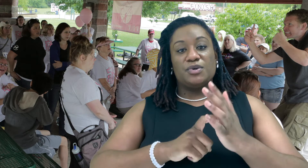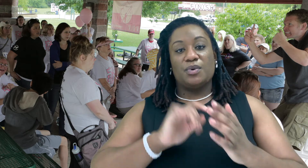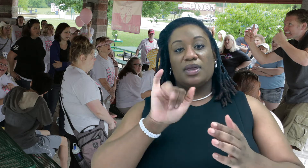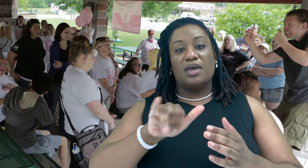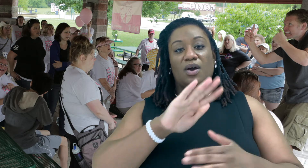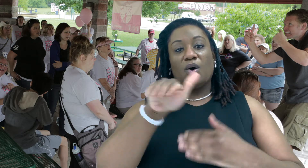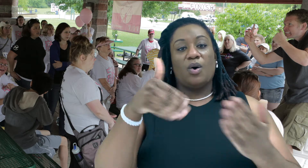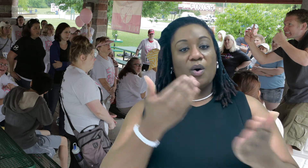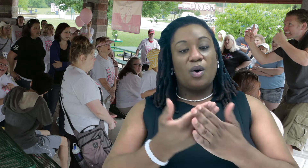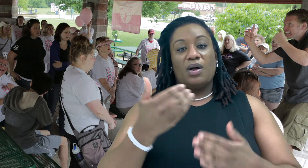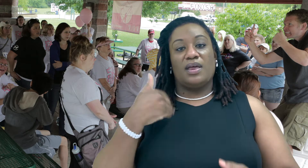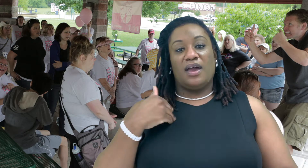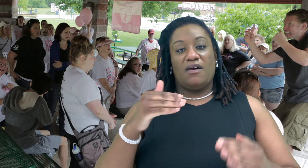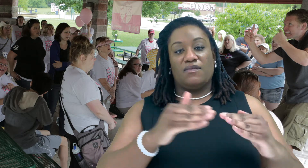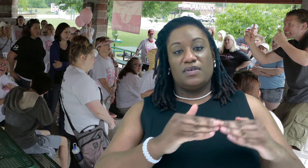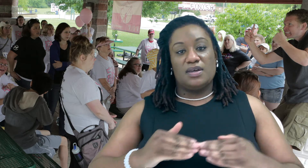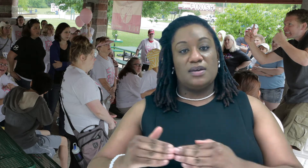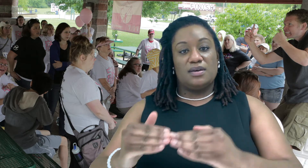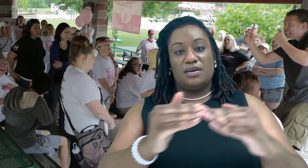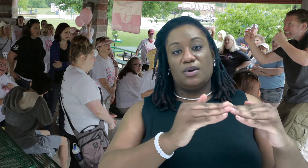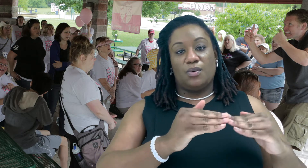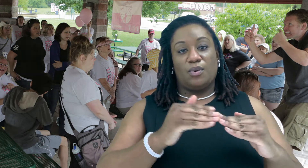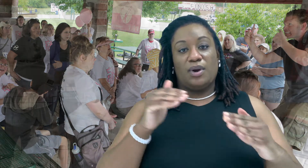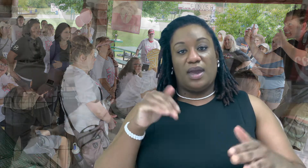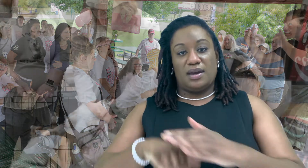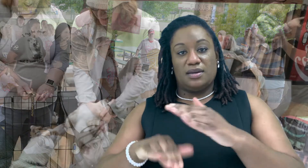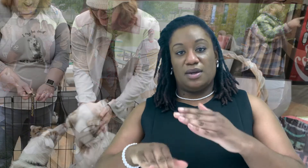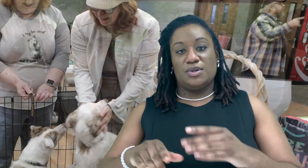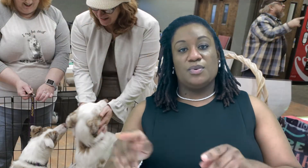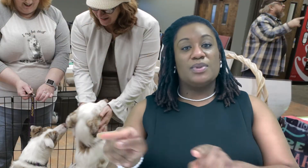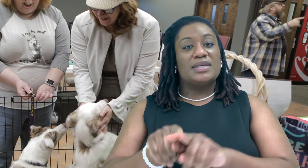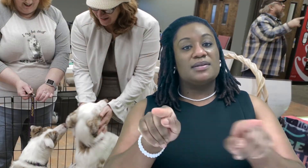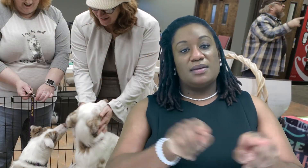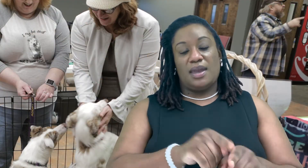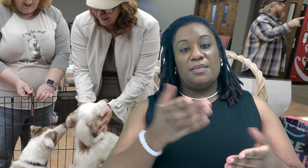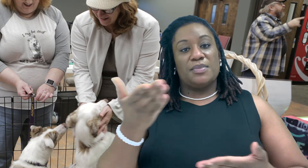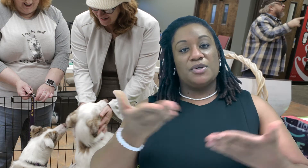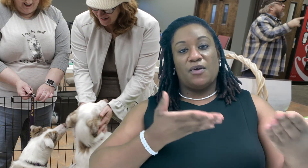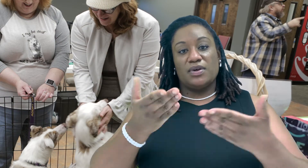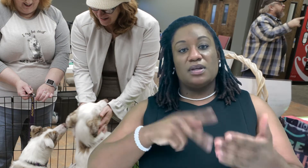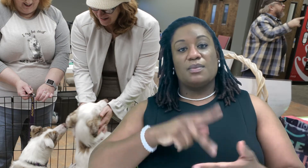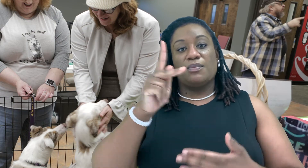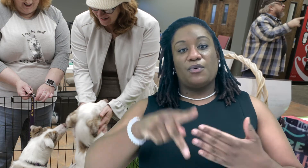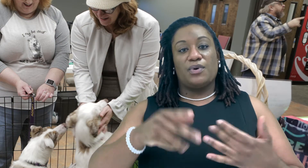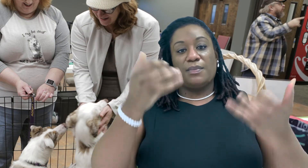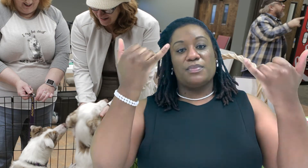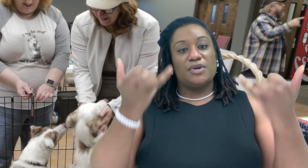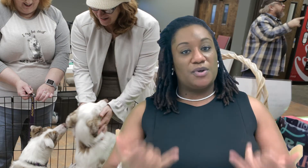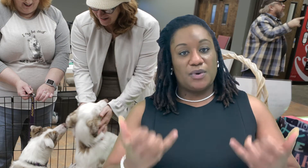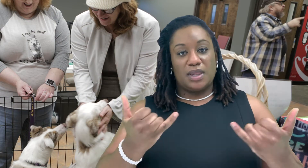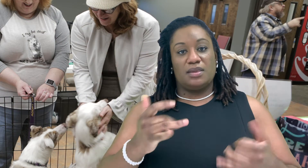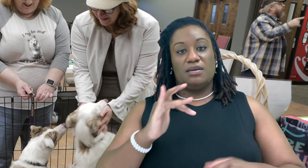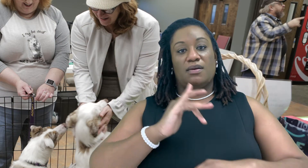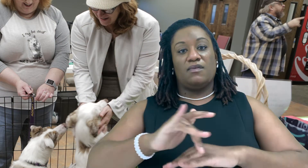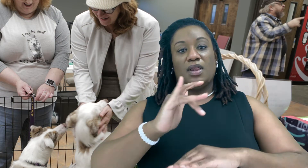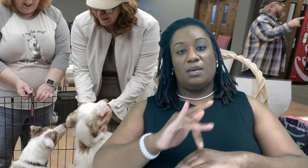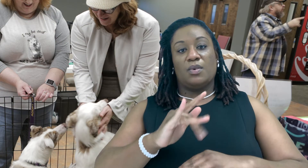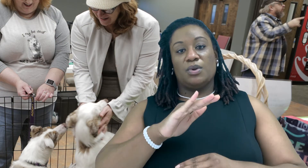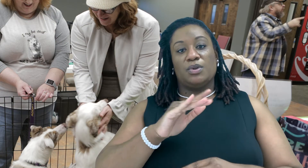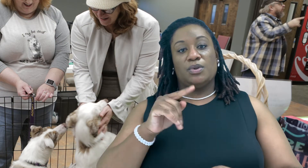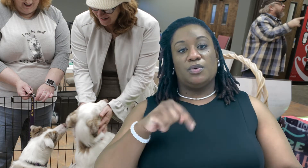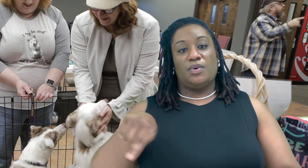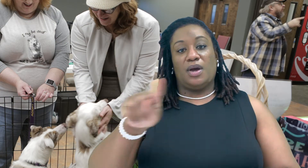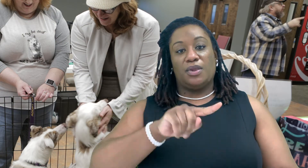that they have equal access to the same services and programs available